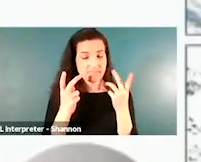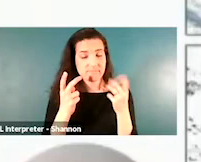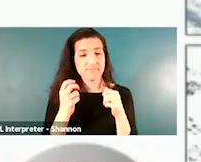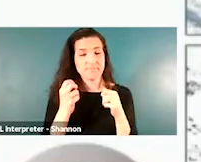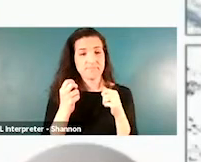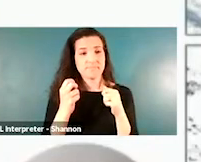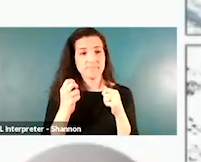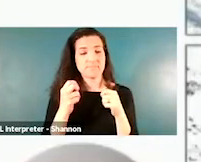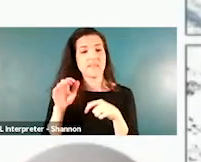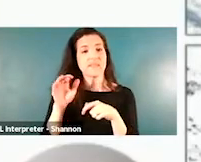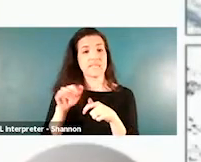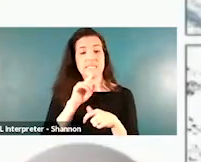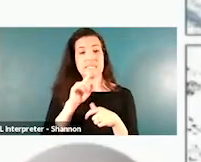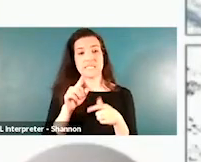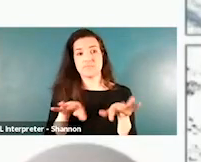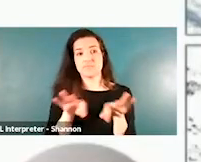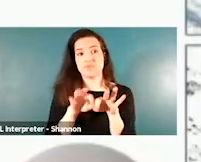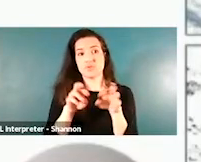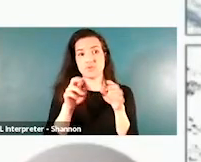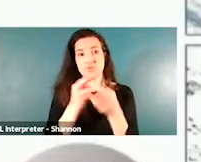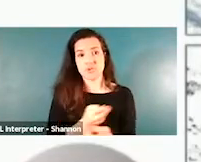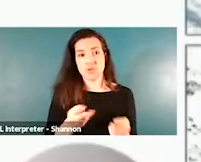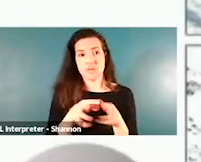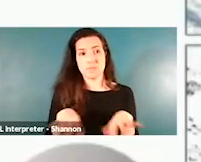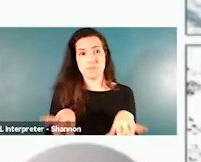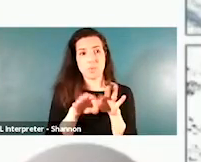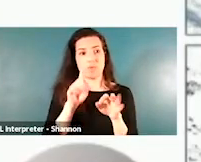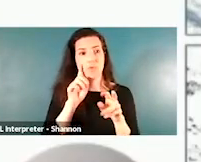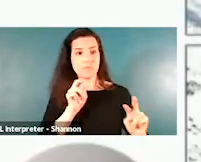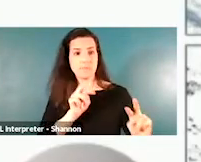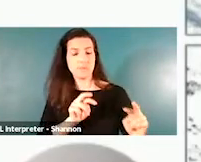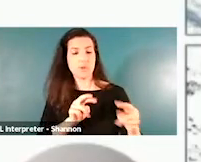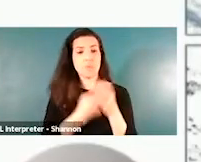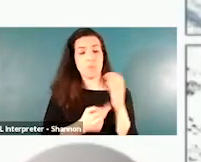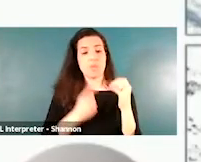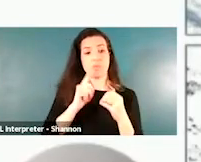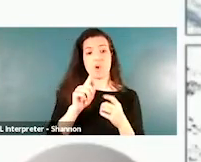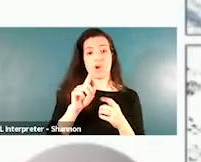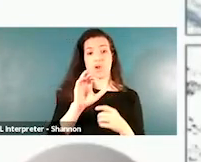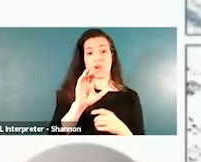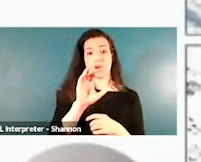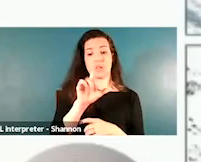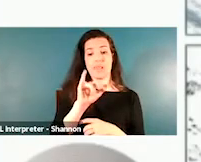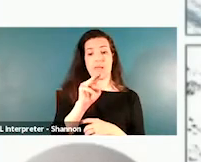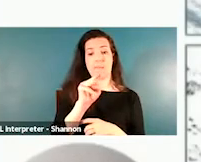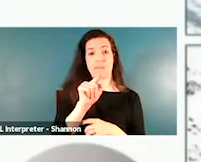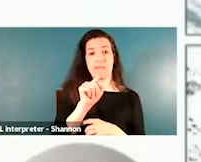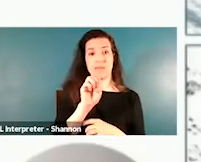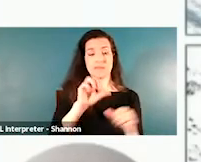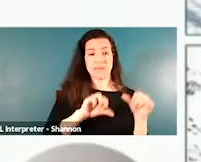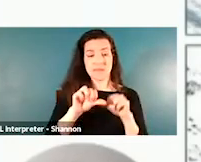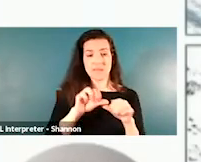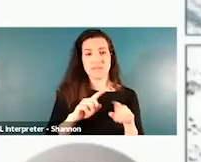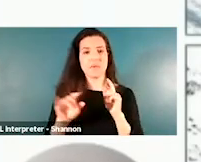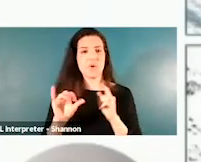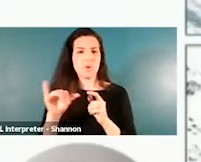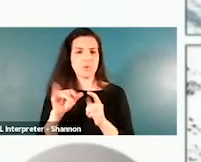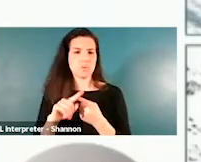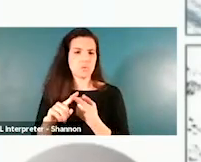and it is important to monitor it both for climate science, but also to gather support from the general public on the effects of climate change.